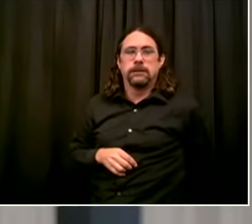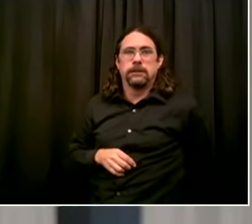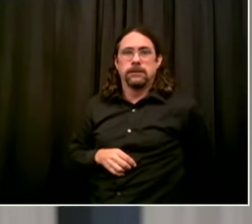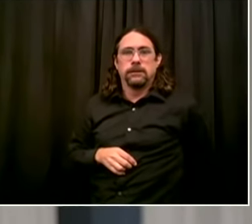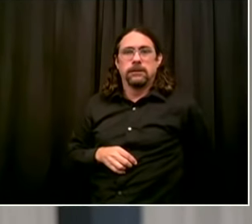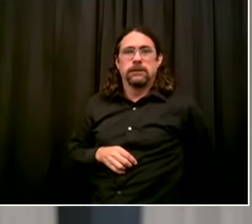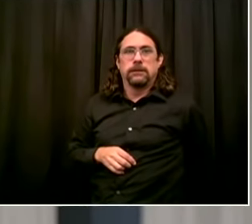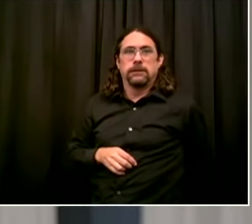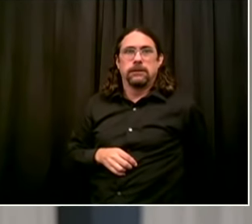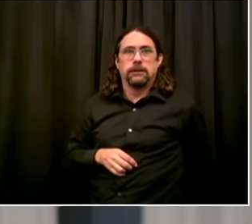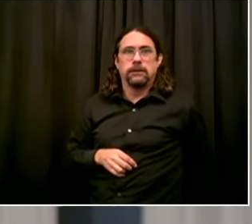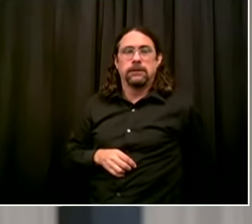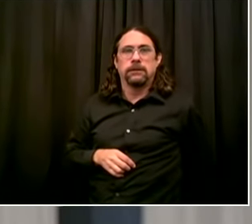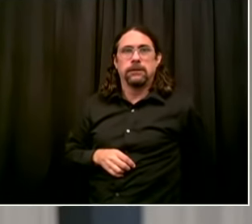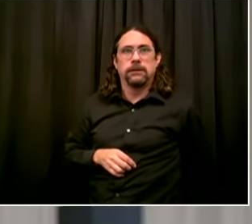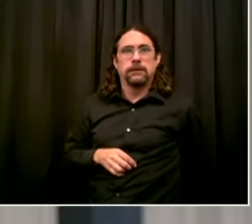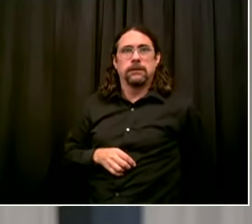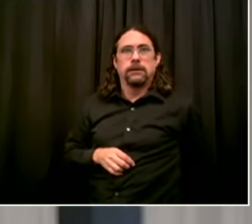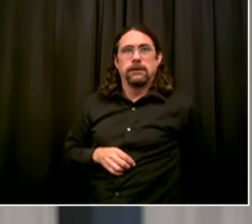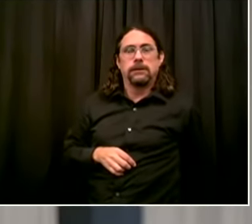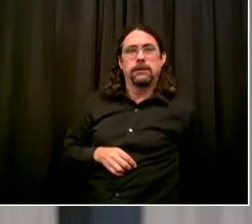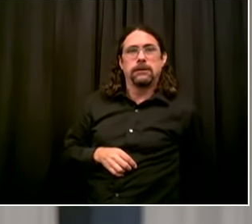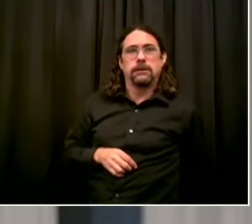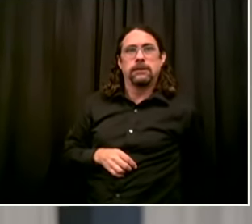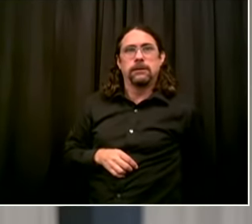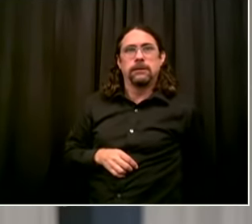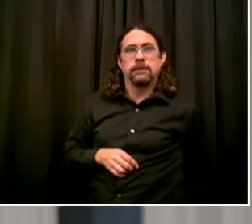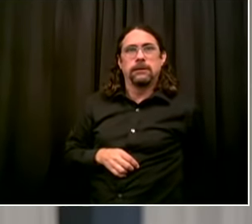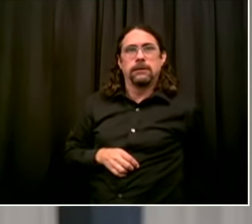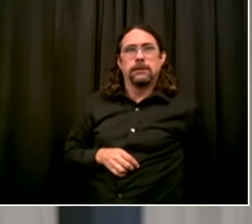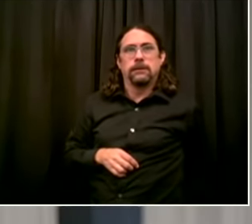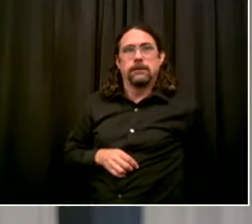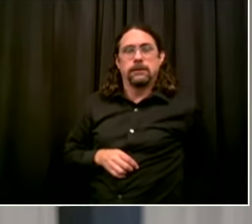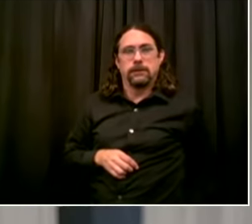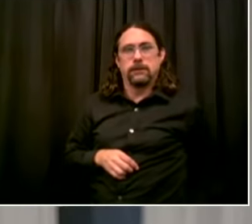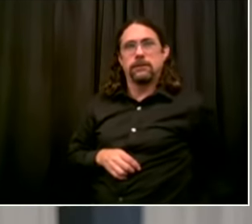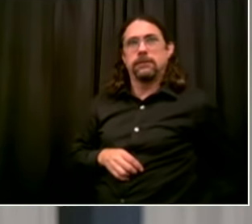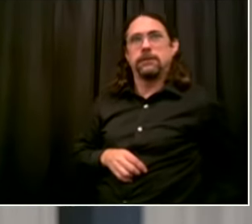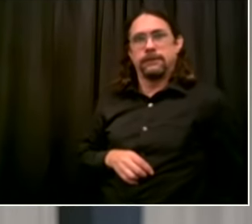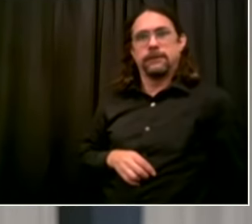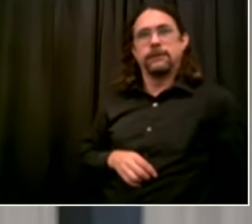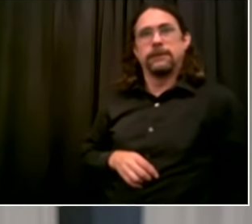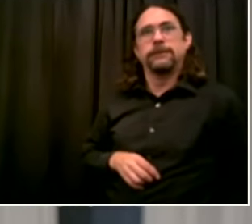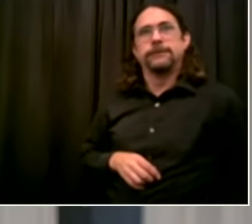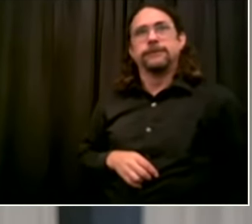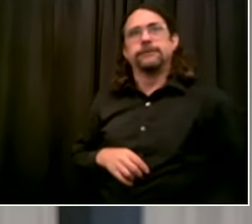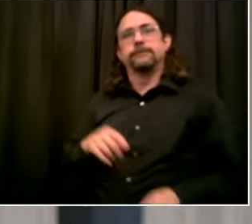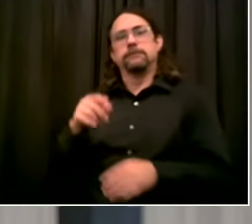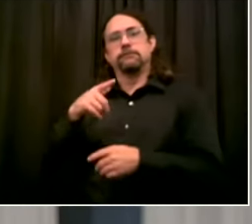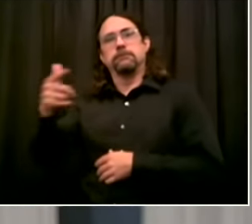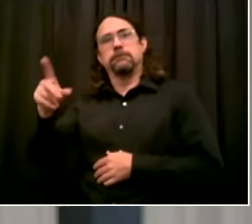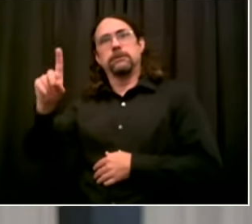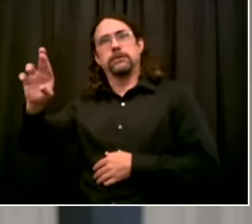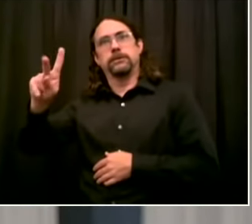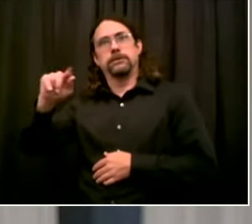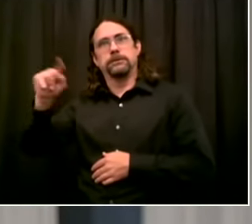MAKE THE CHANGES NEEDED TO INSURE THAT EVERYONE IS HEALTHY AND AIF. IF THEY DO NOT IT HAS BEEN MADE